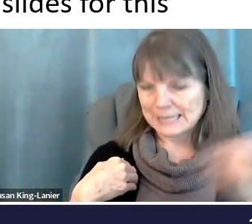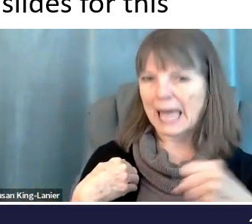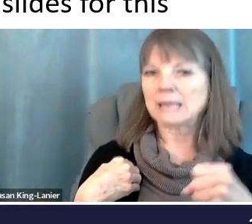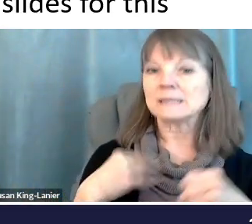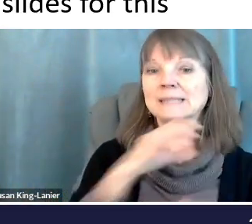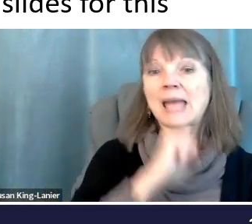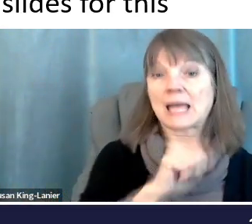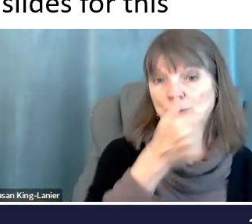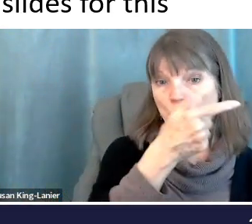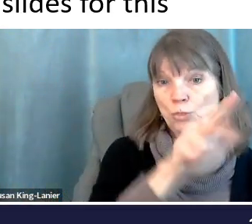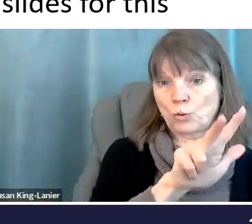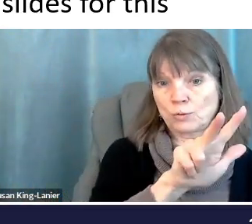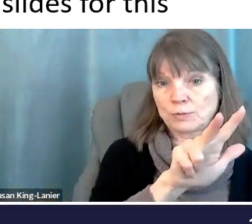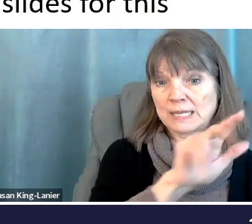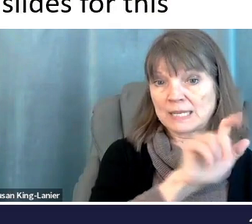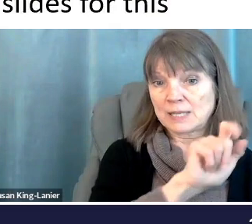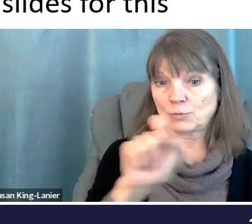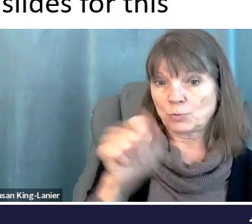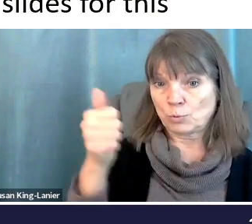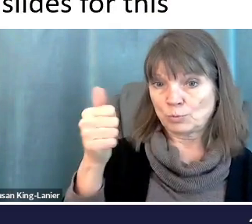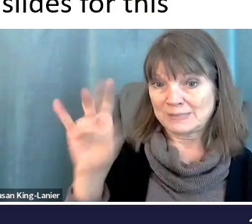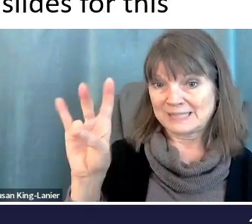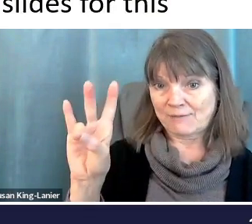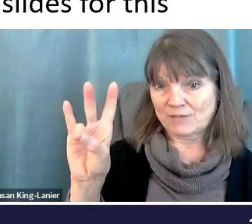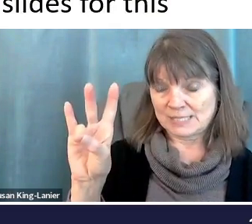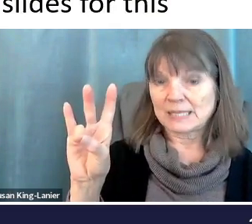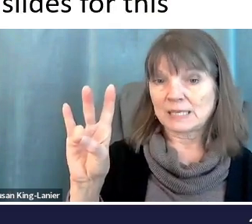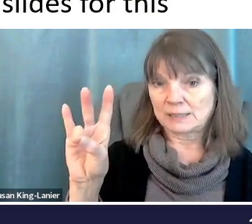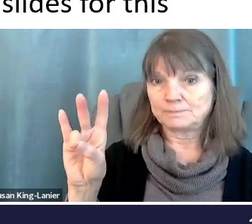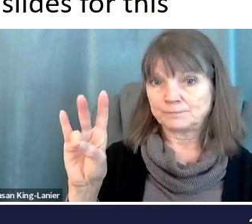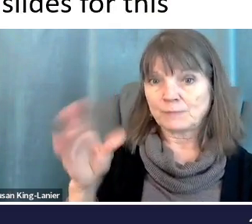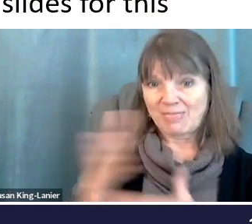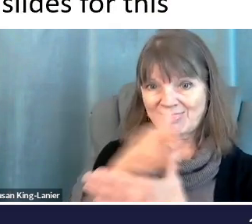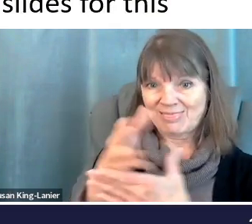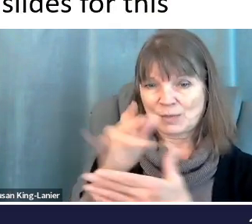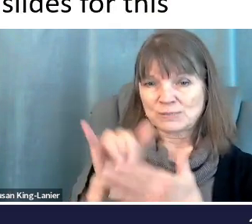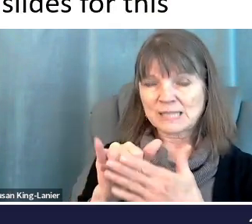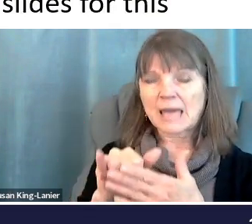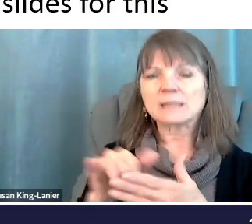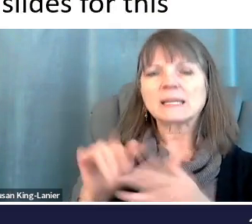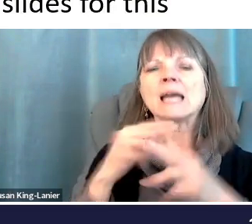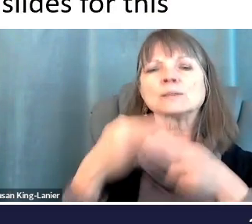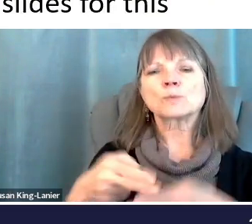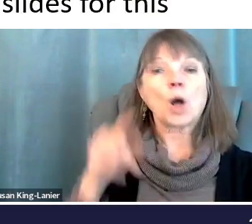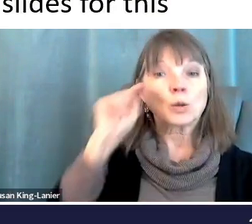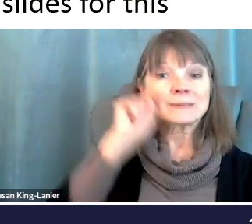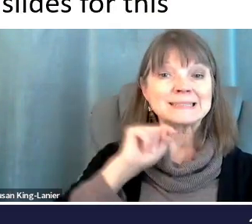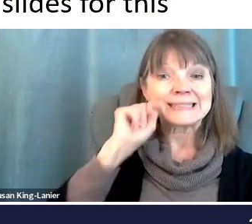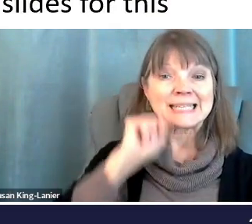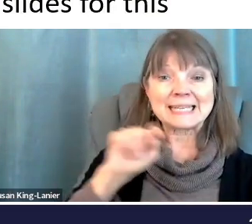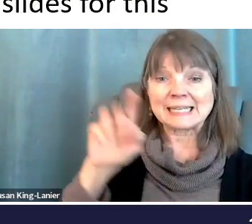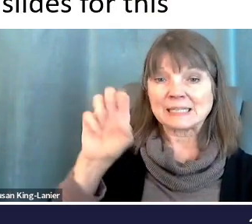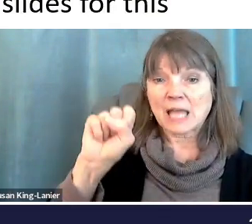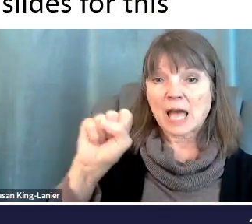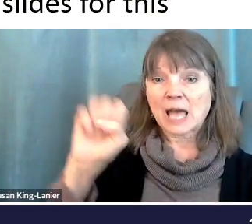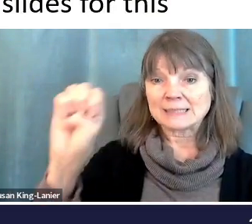as I mentioned age 13 to 17. So we do have teens seen that is age 13 to 17 as well.